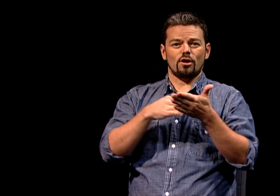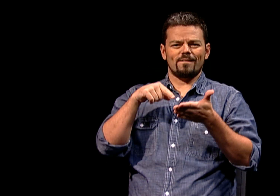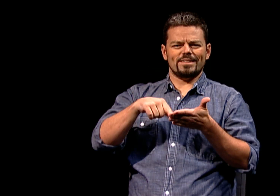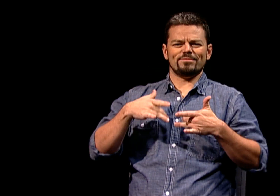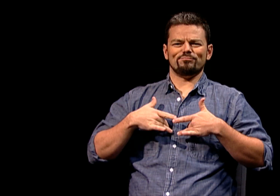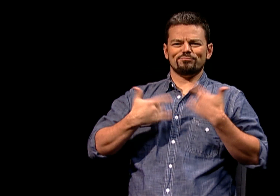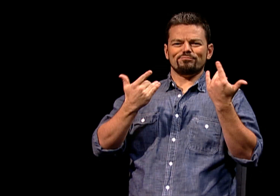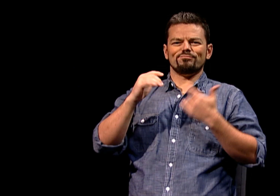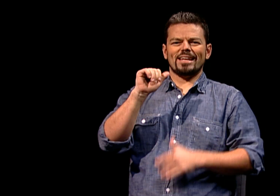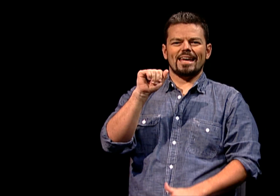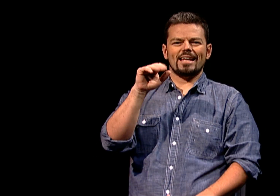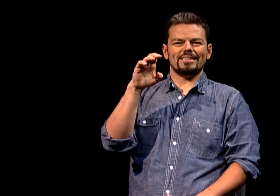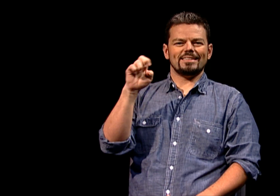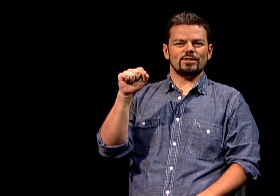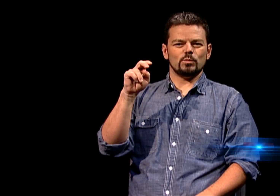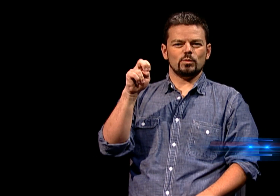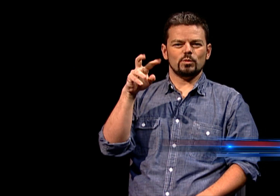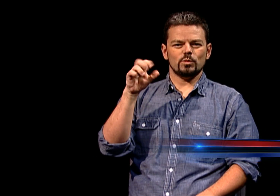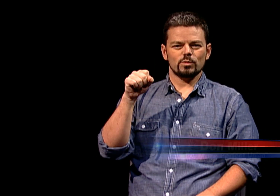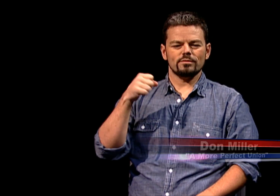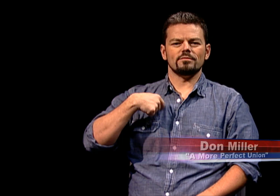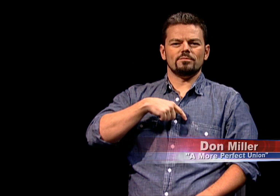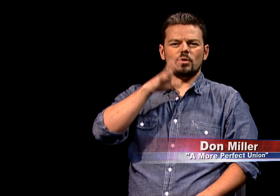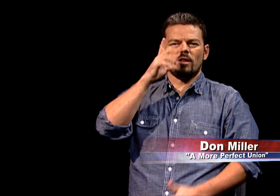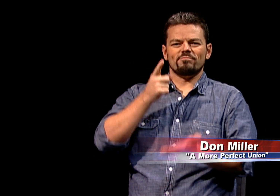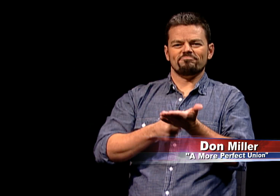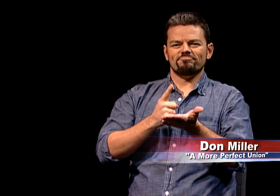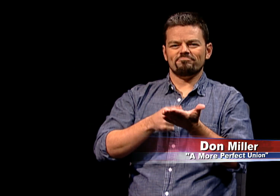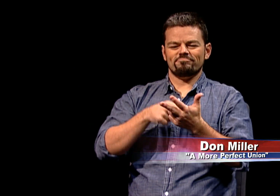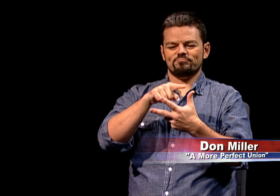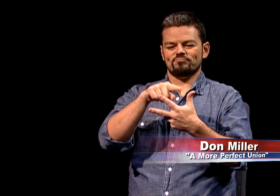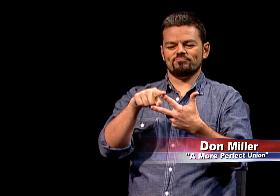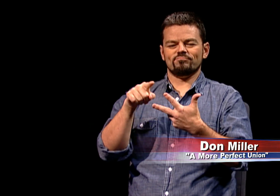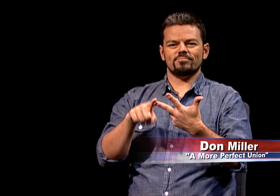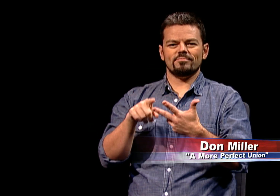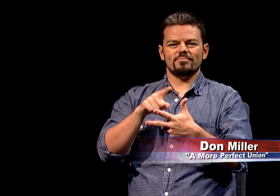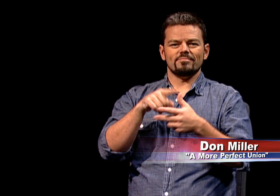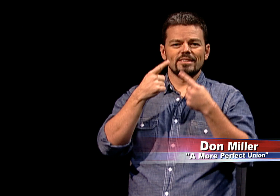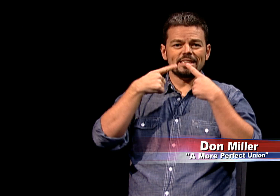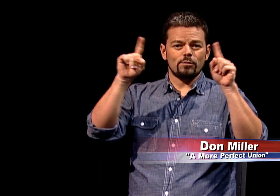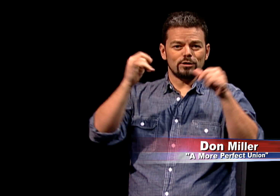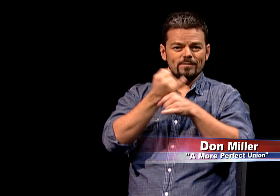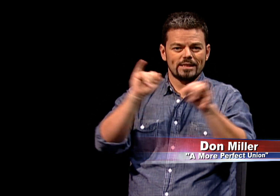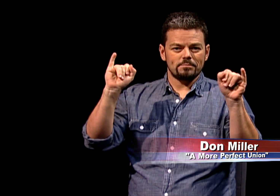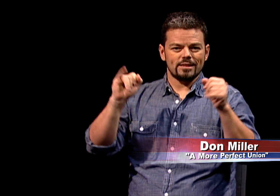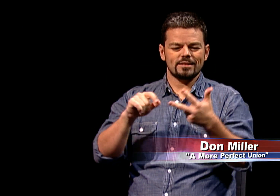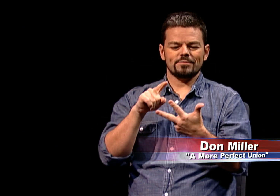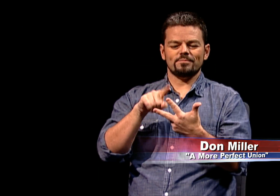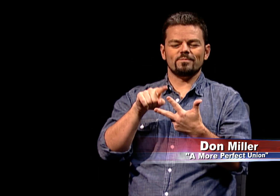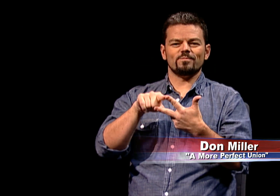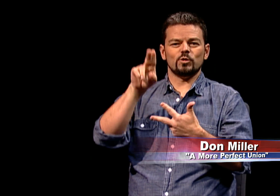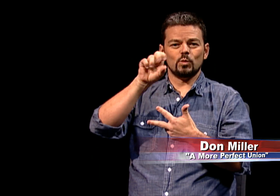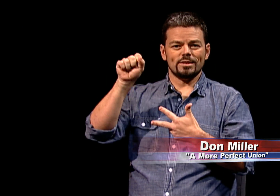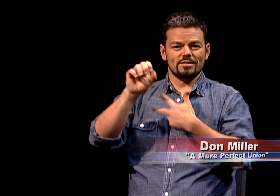HI, I'M DON MILLER. AS A FEATURED SEGMENT OF ACCESS NEWS, WE'LL DISCUSS ELEMENTS